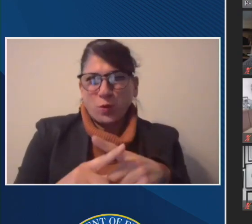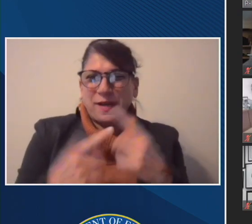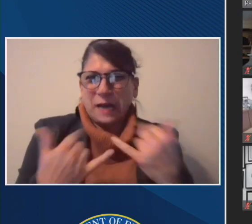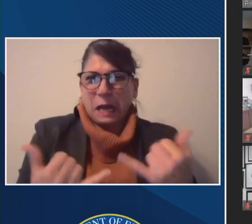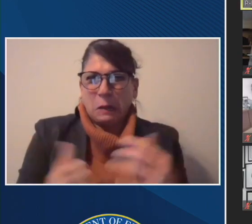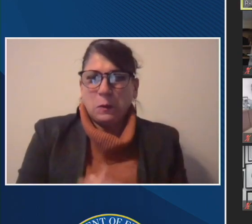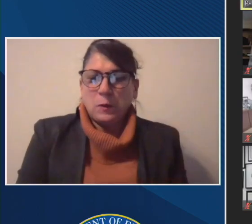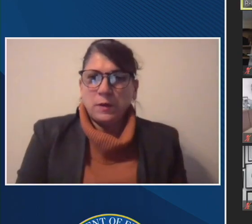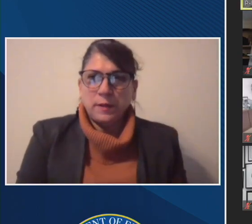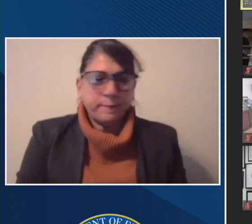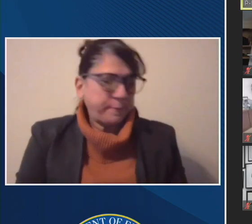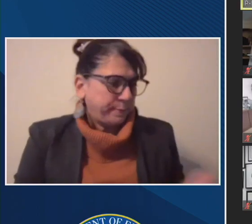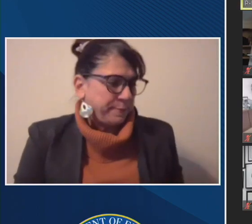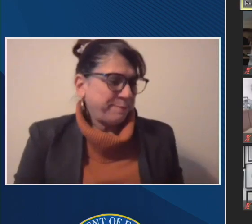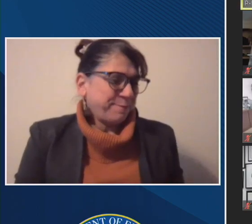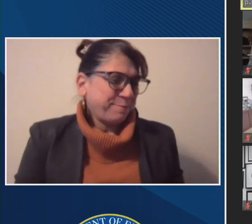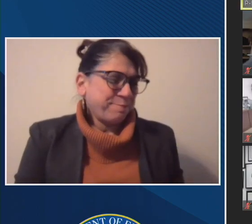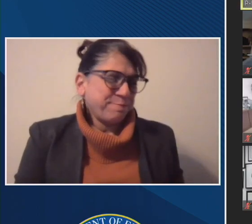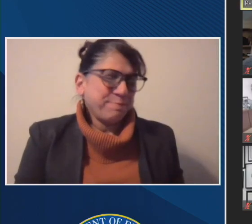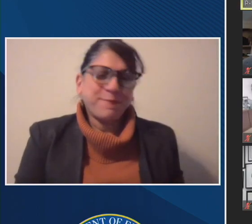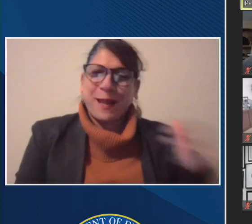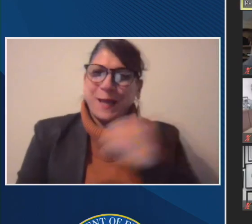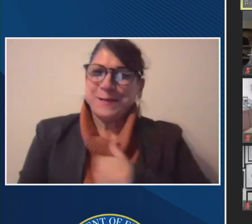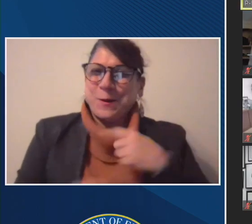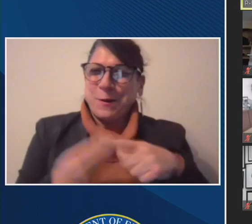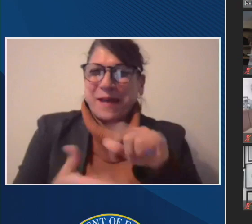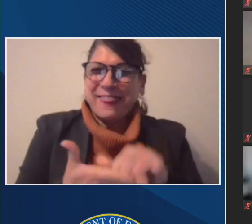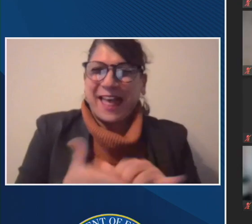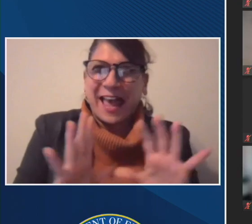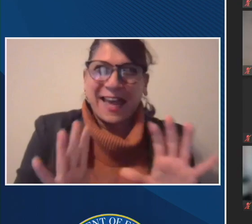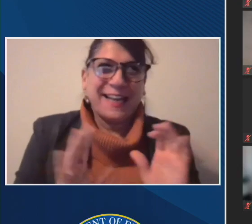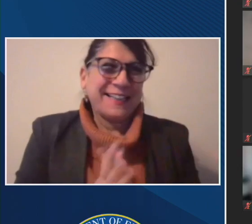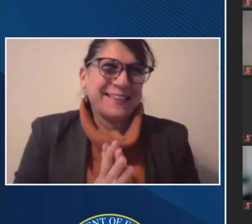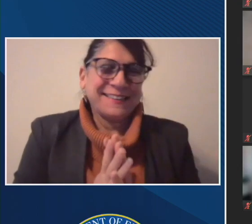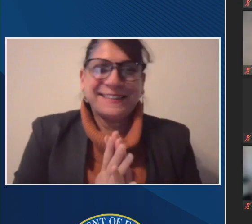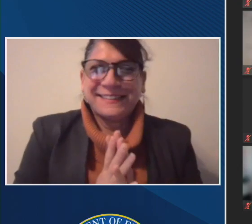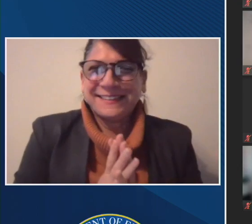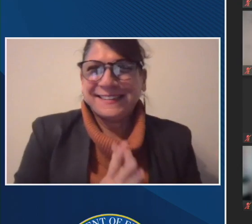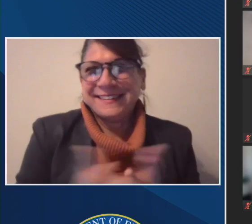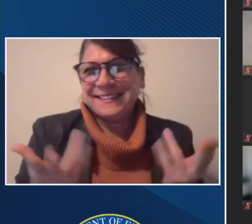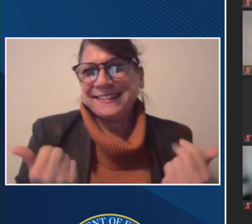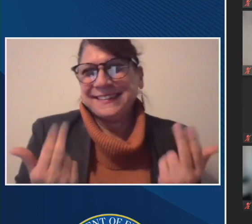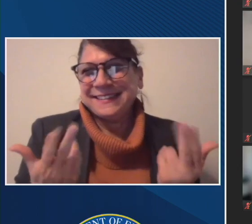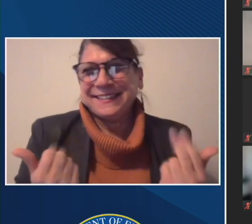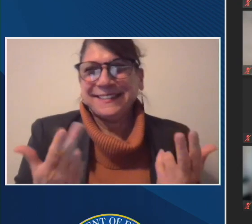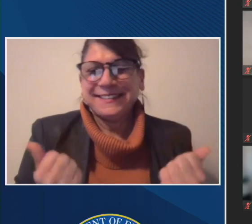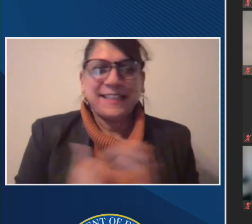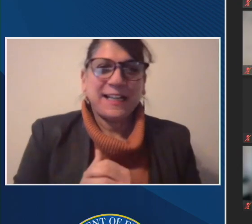Sorry about that. I'm the first one to do it. Okay. I wasn't sure when we're supposed to